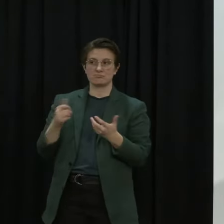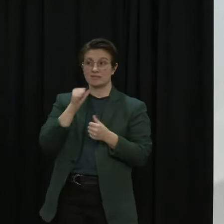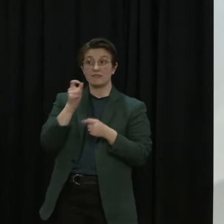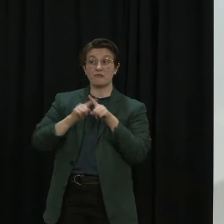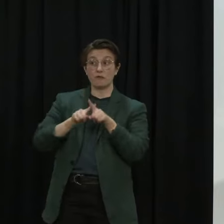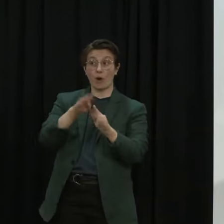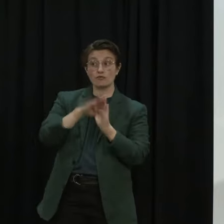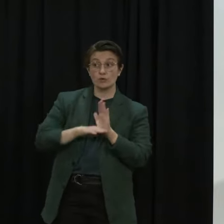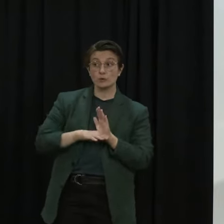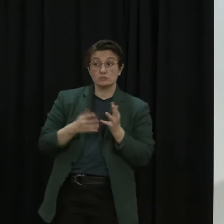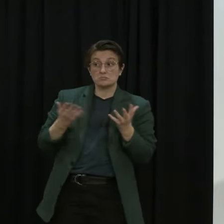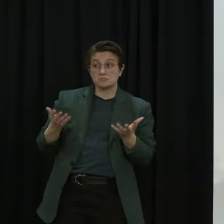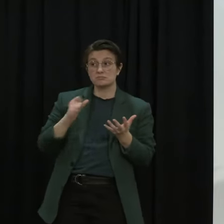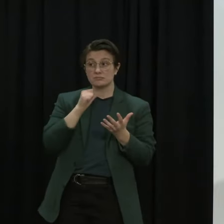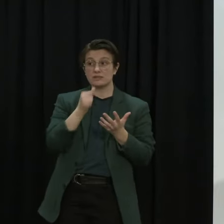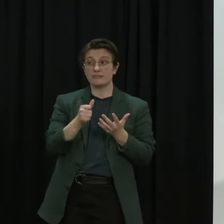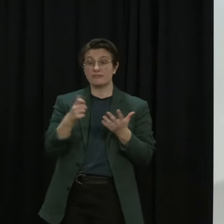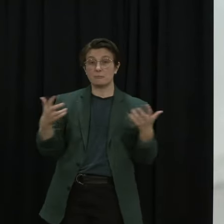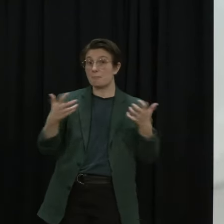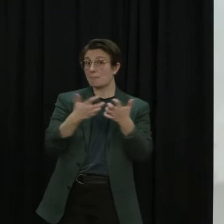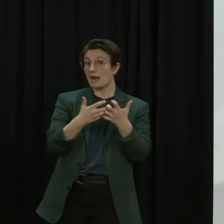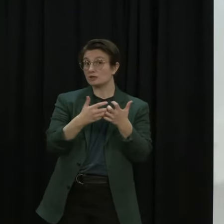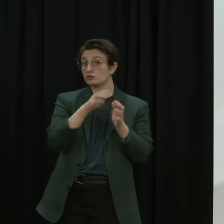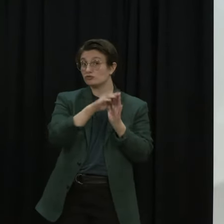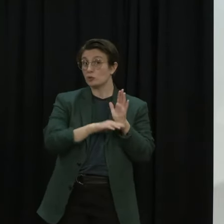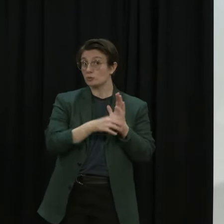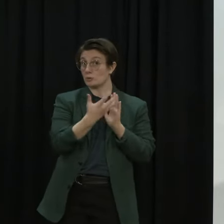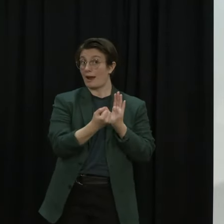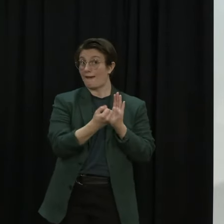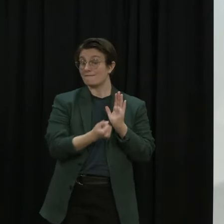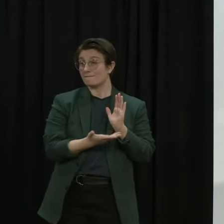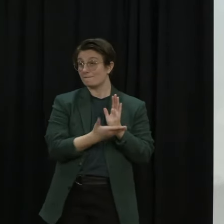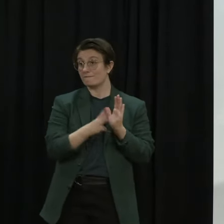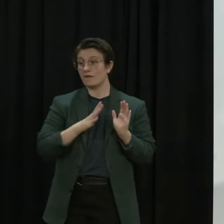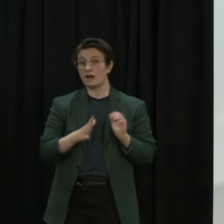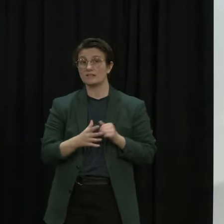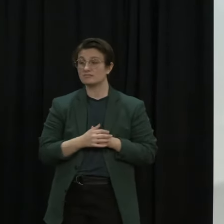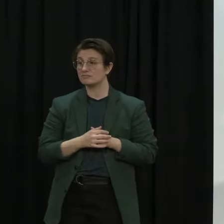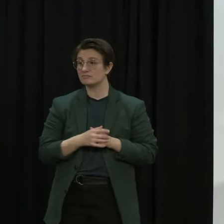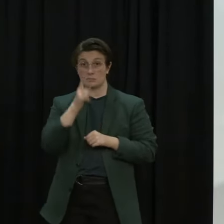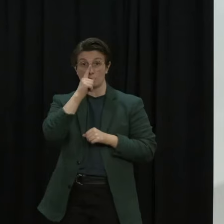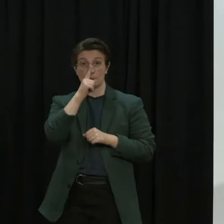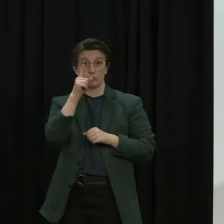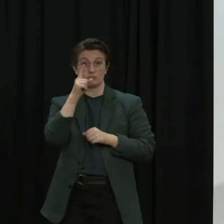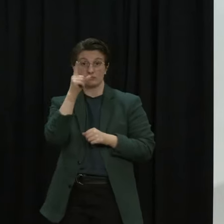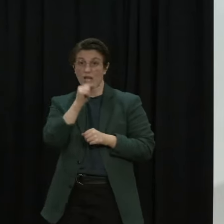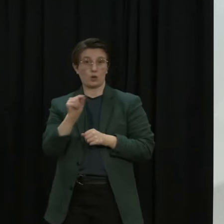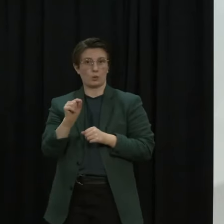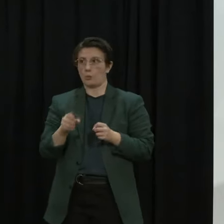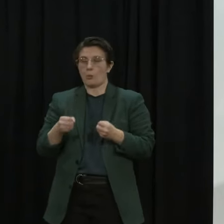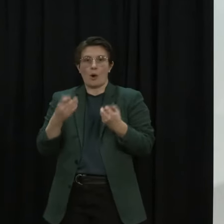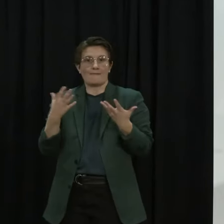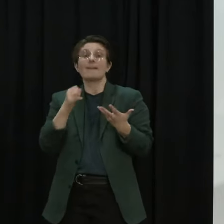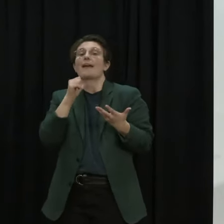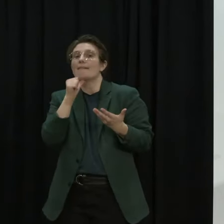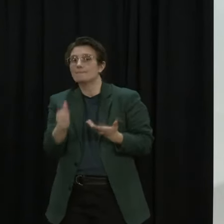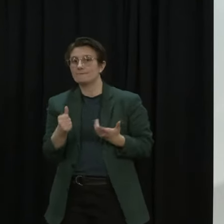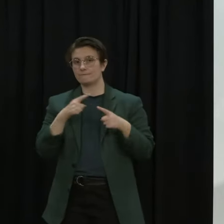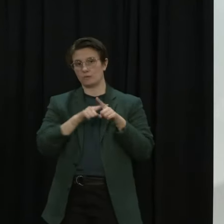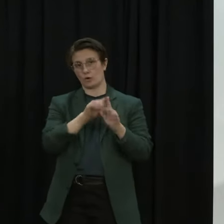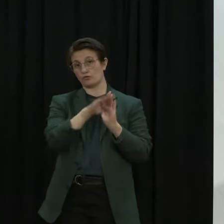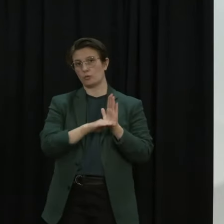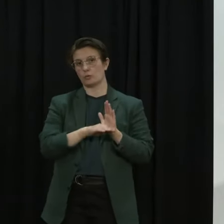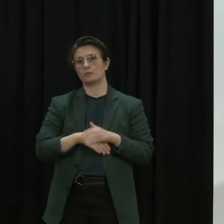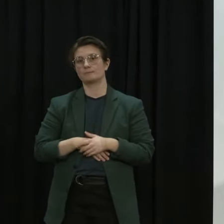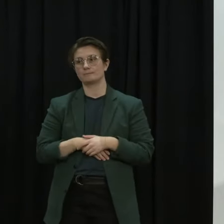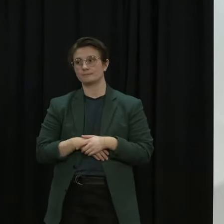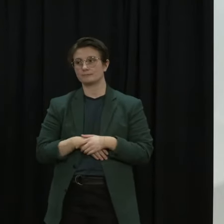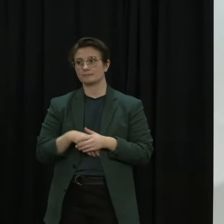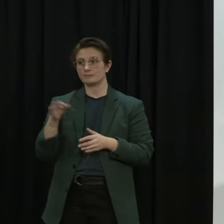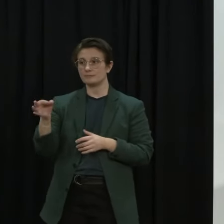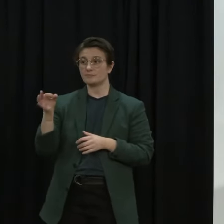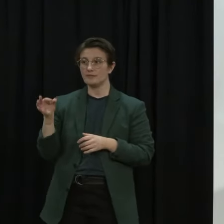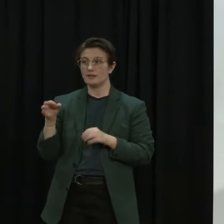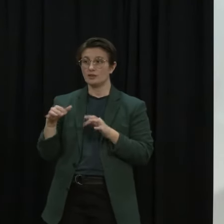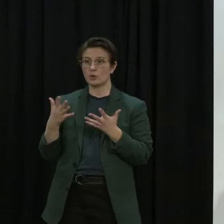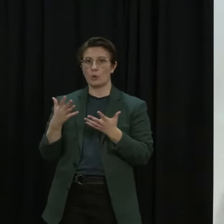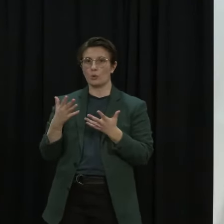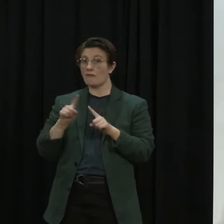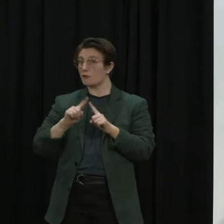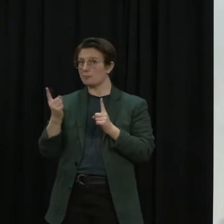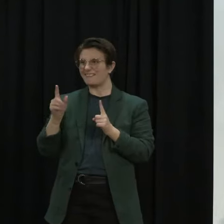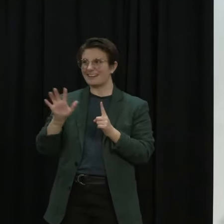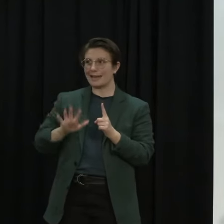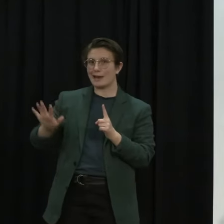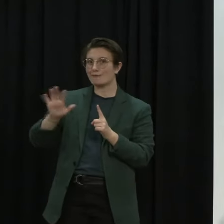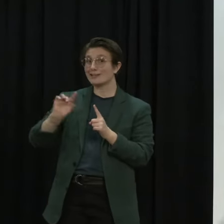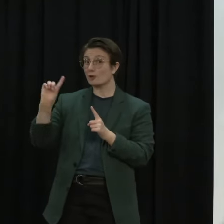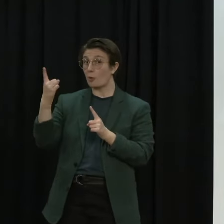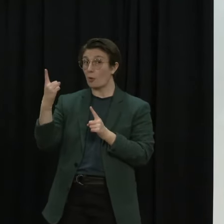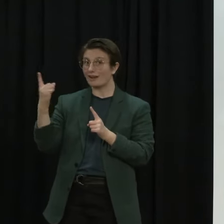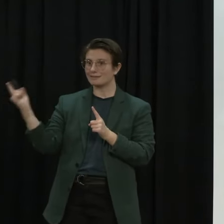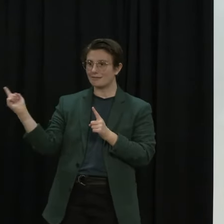well-being activity.